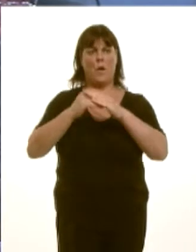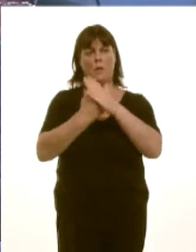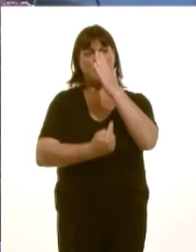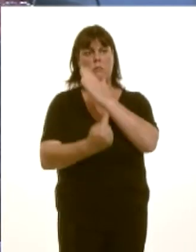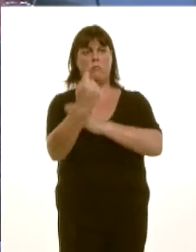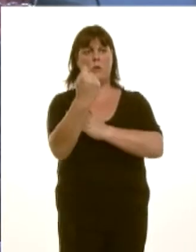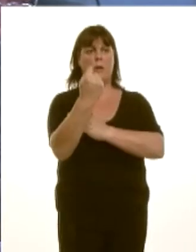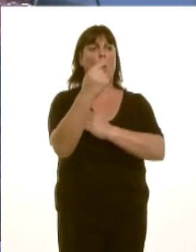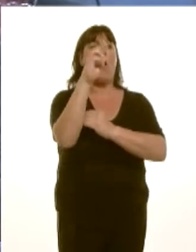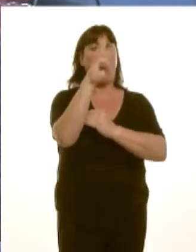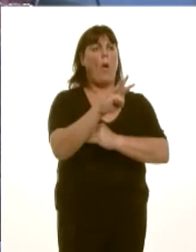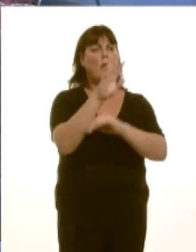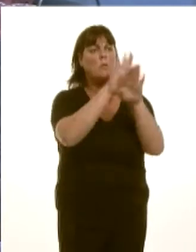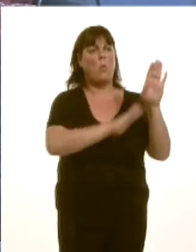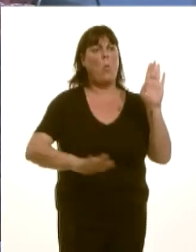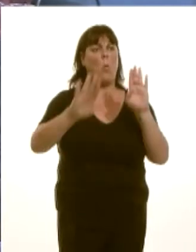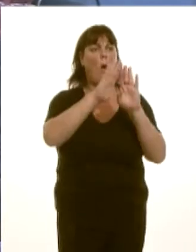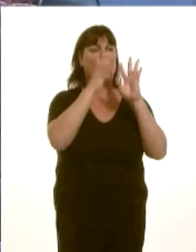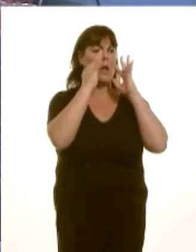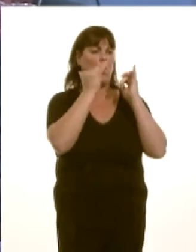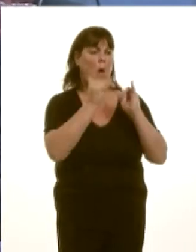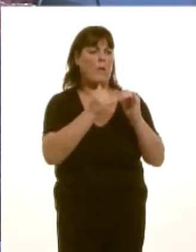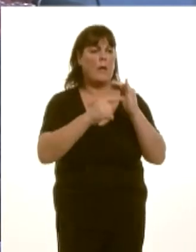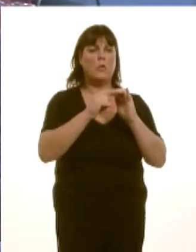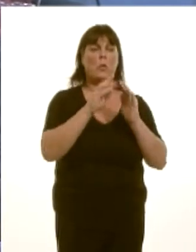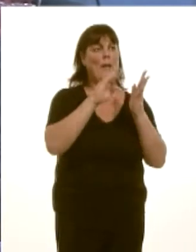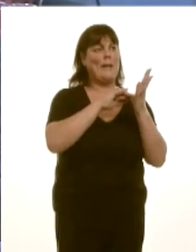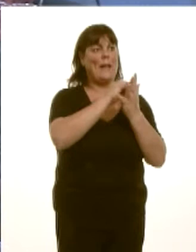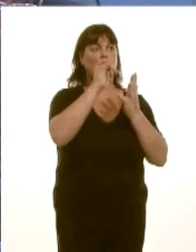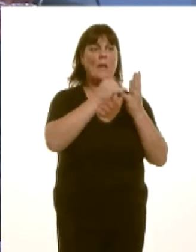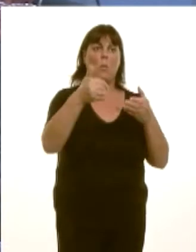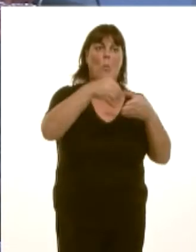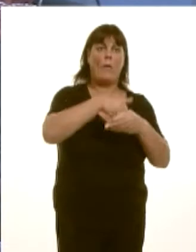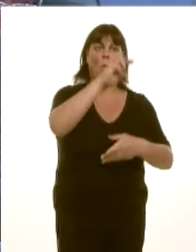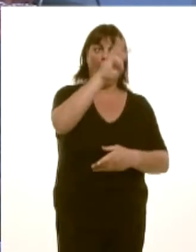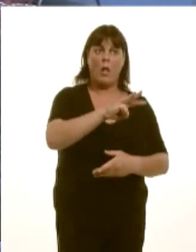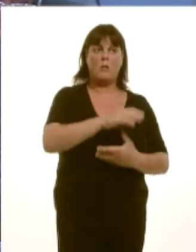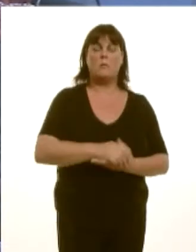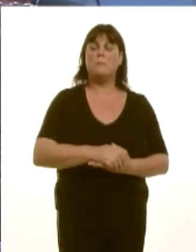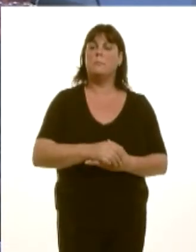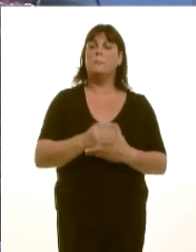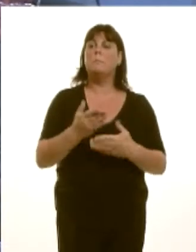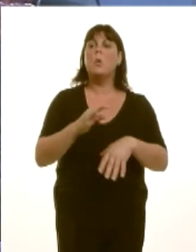inquiry into all NHS health services throughout Wales.’ Andrew R.T. Davies: Doctors have given their advice.